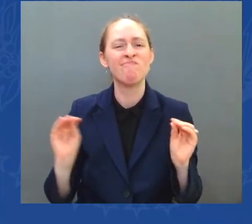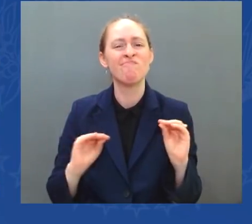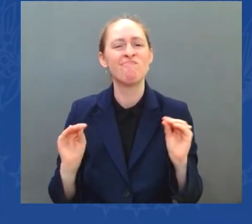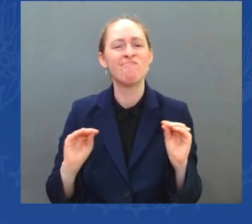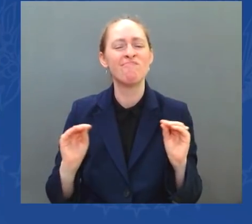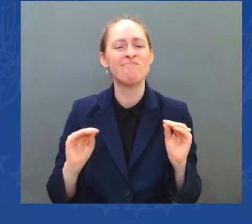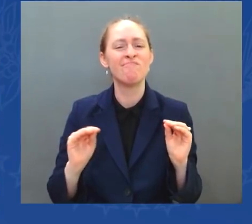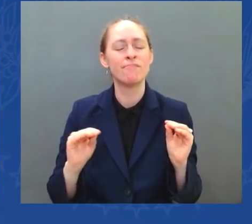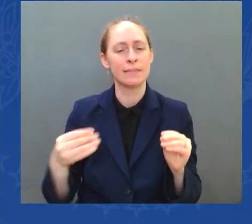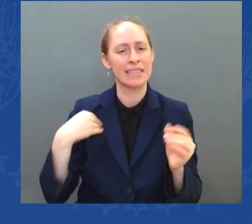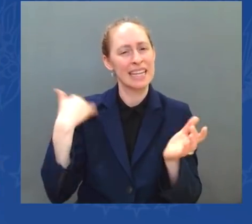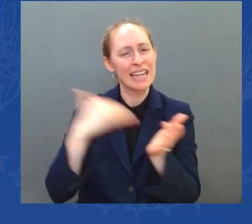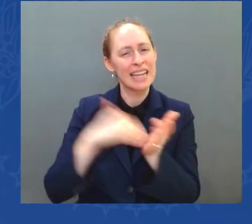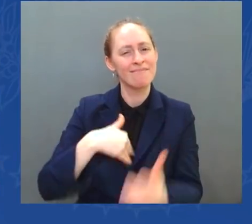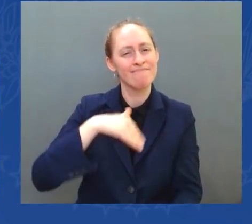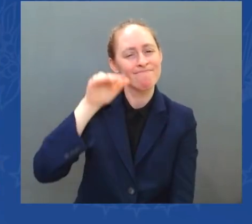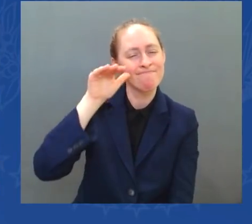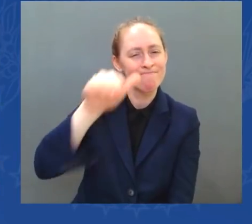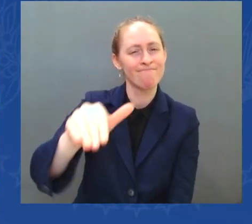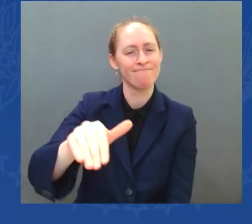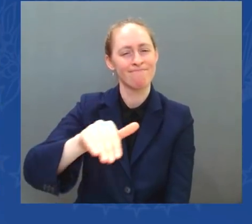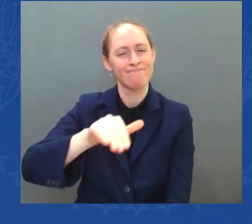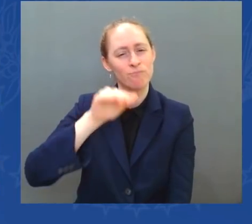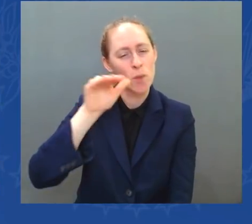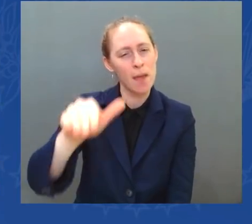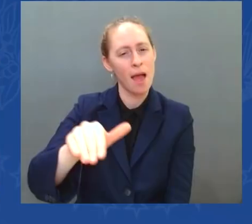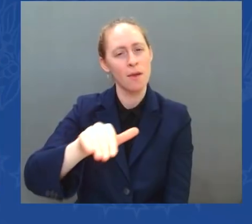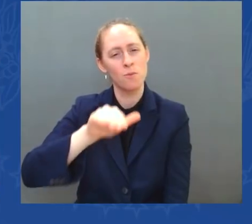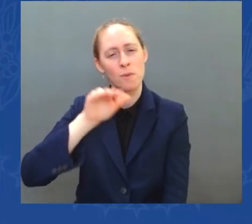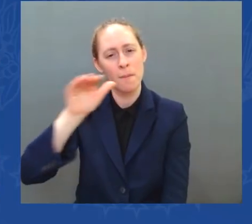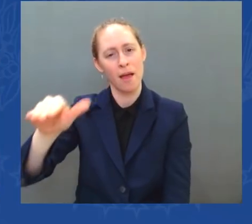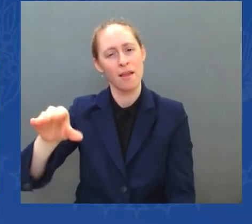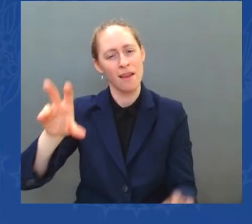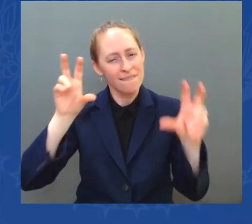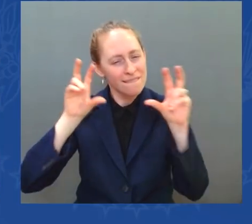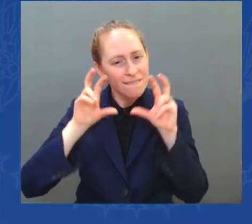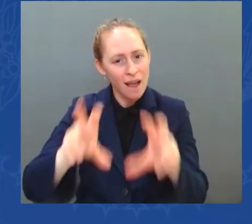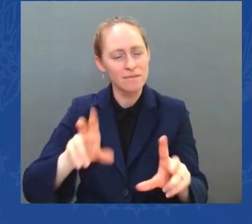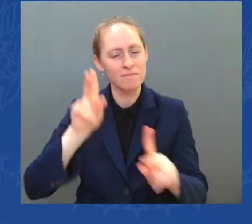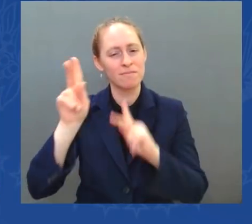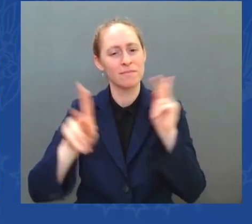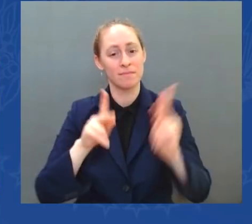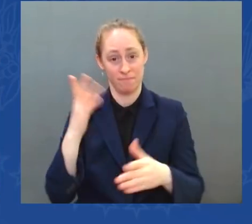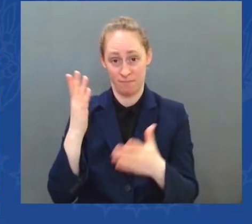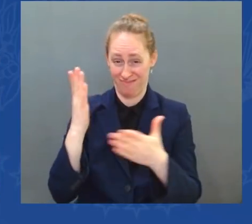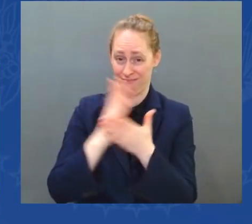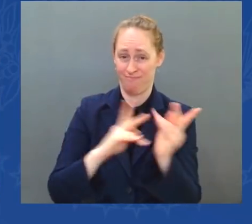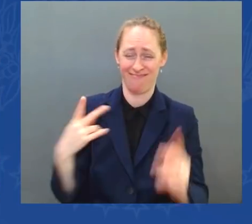Decades ago, we used to invest 2 percent of our gross domestic product